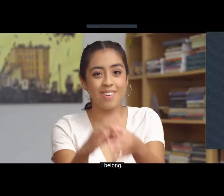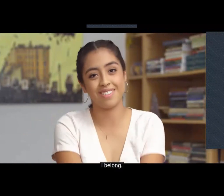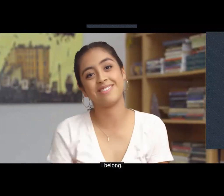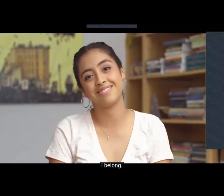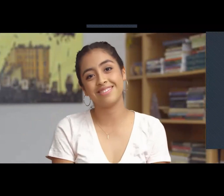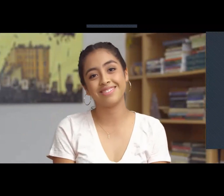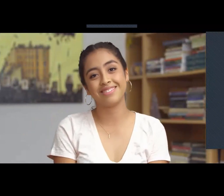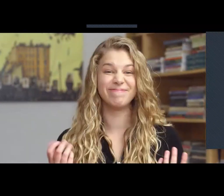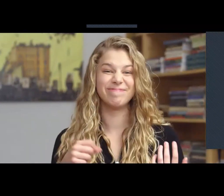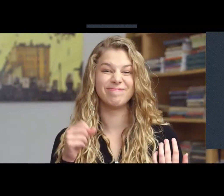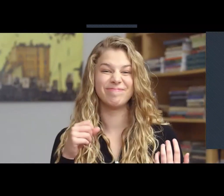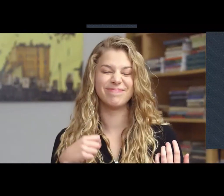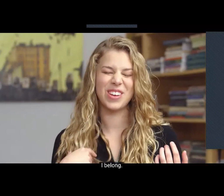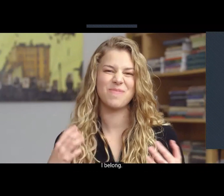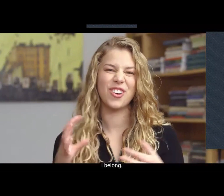Girl 2 in Video: I belong. Boy in Video: I belong.